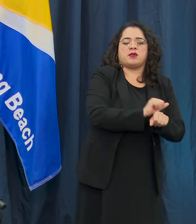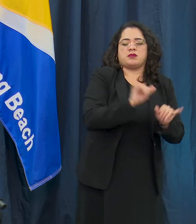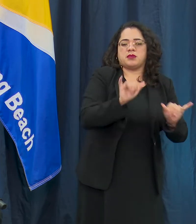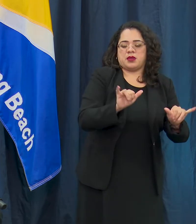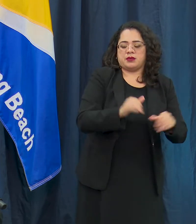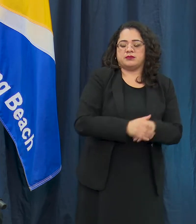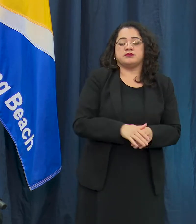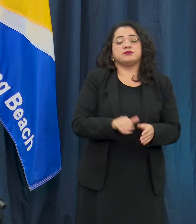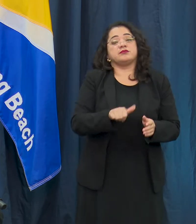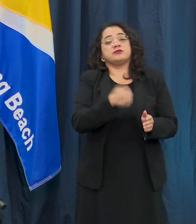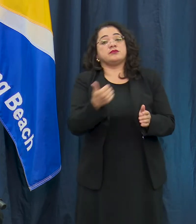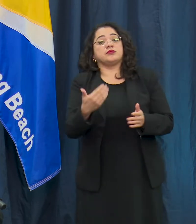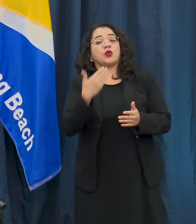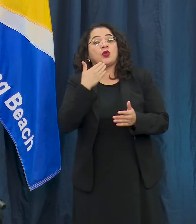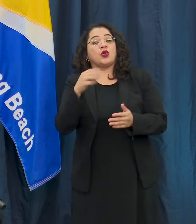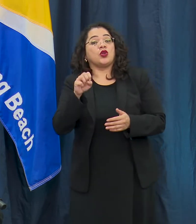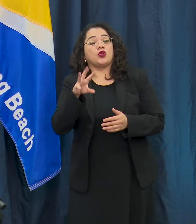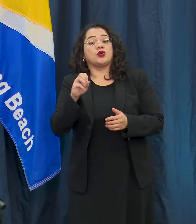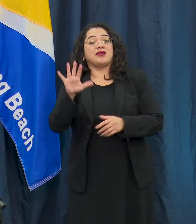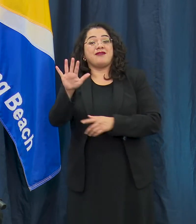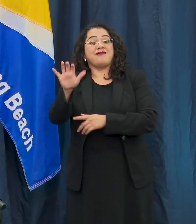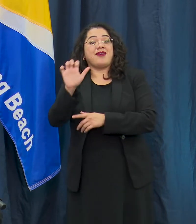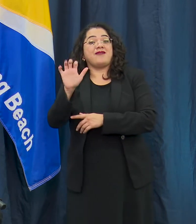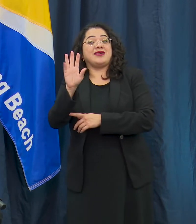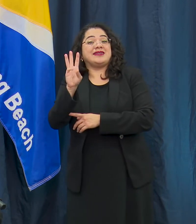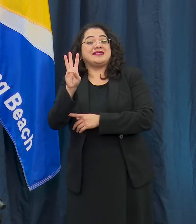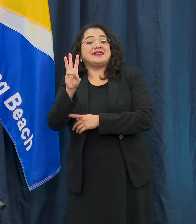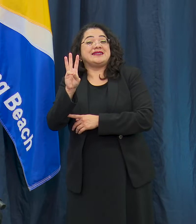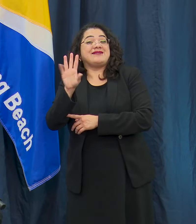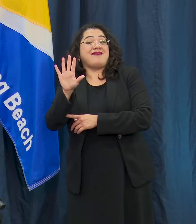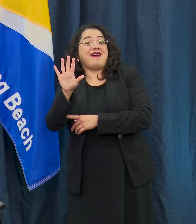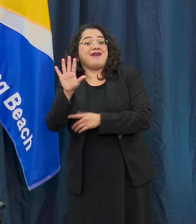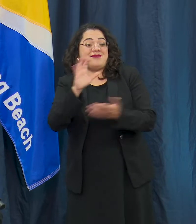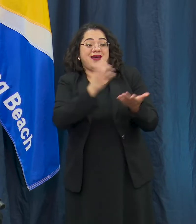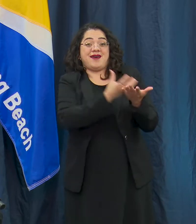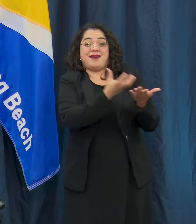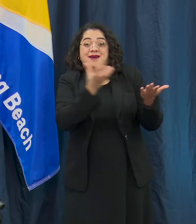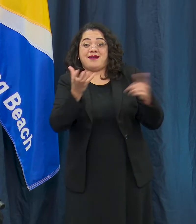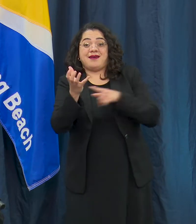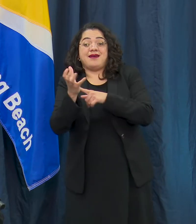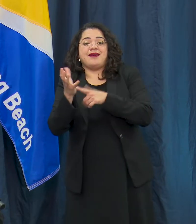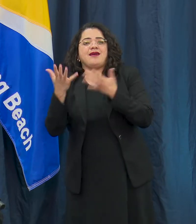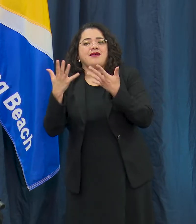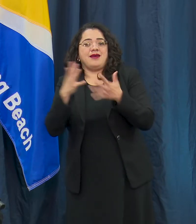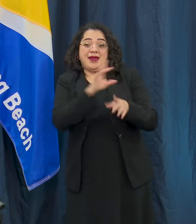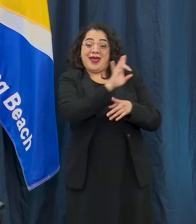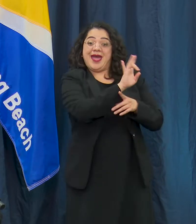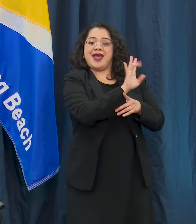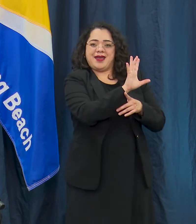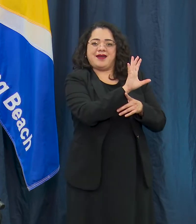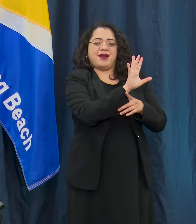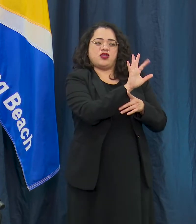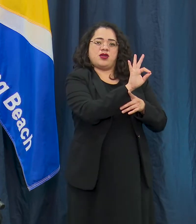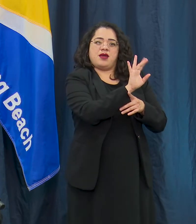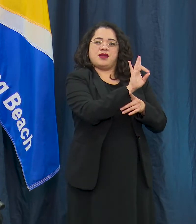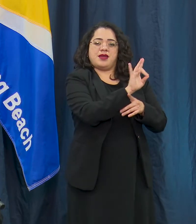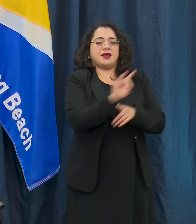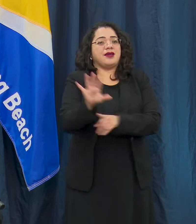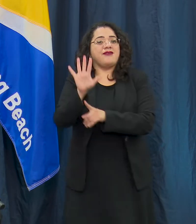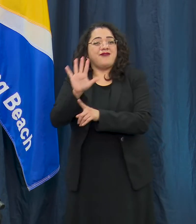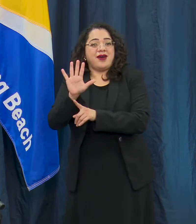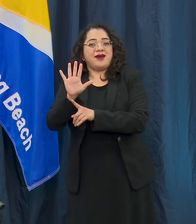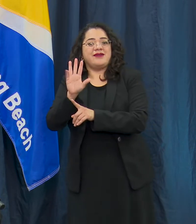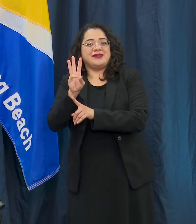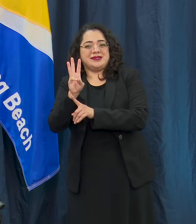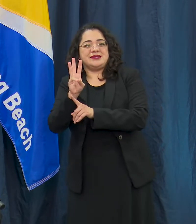that is that about 565 have recovered so of the 898 565 have actually recovered